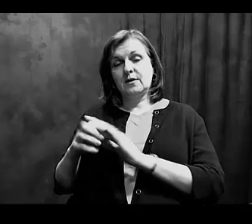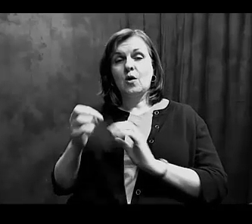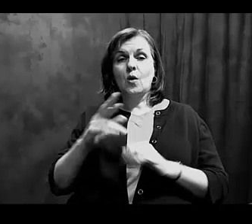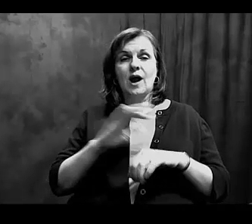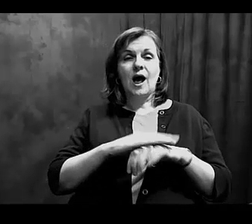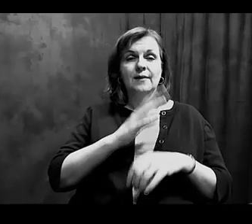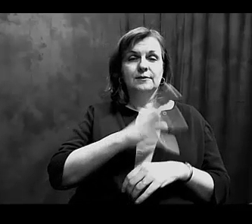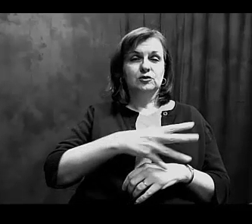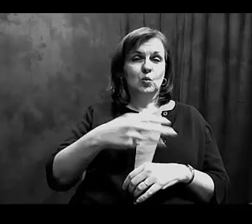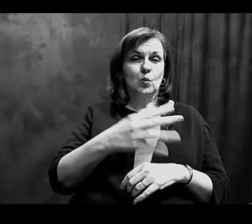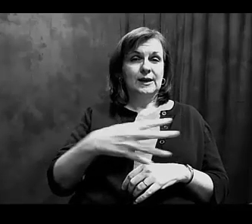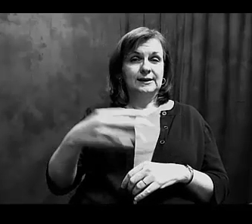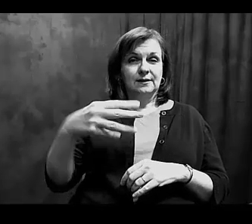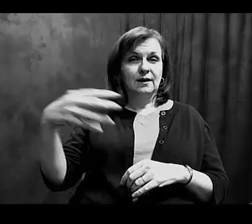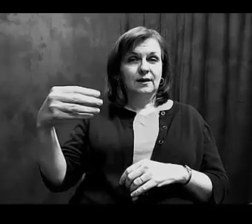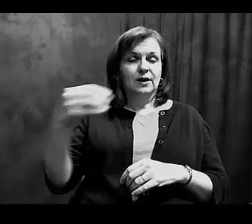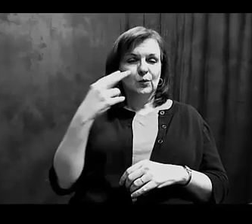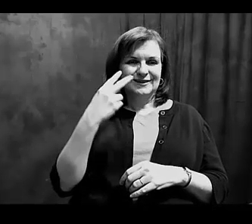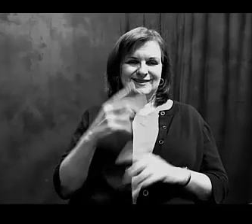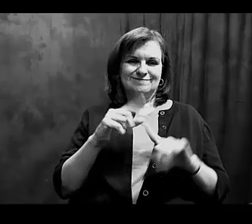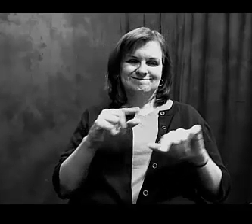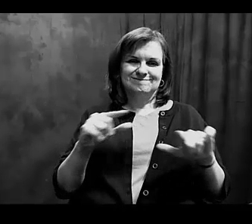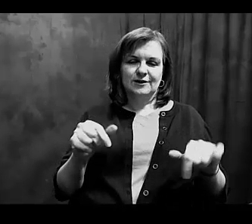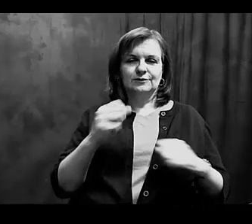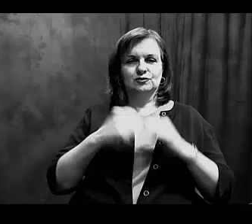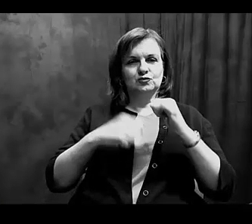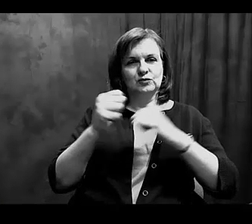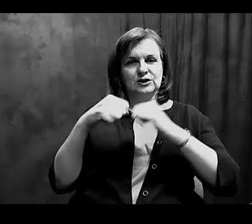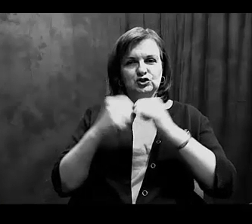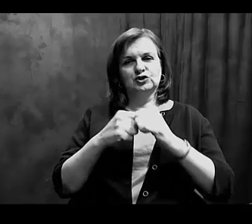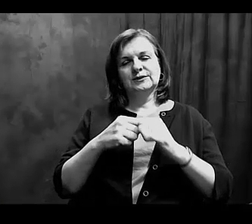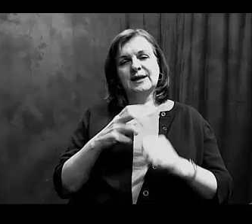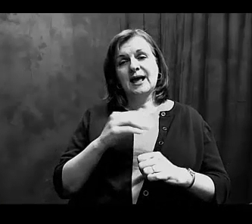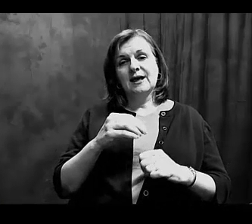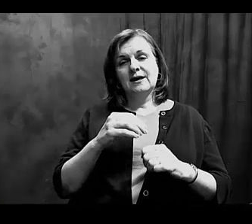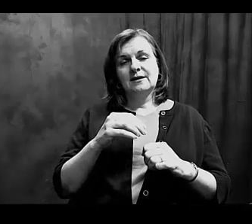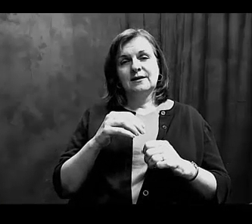on the squid we can see a lot of different structures